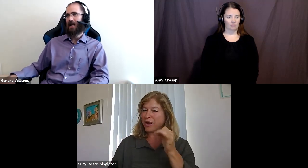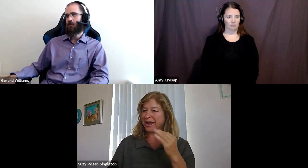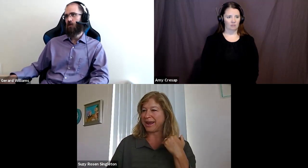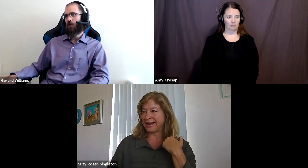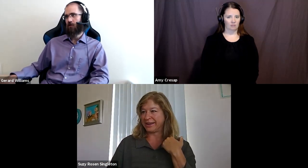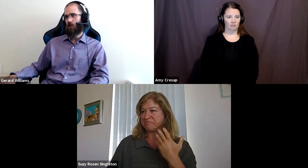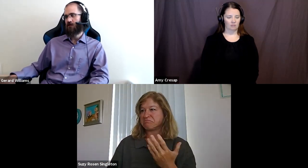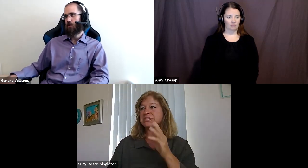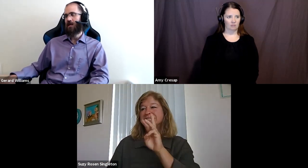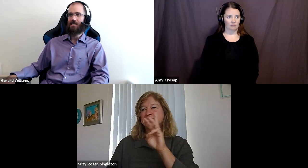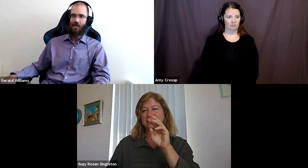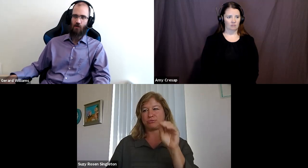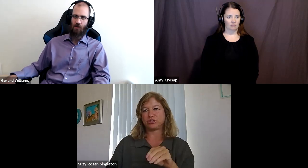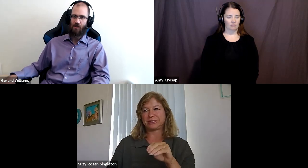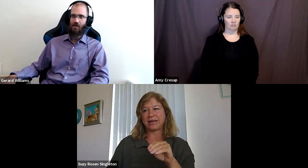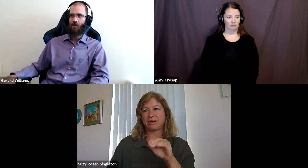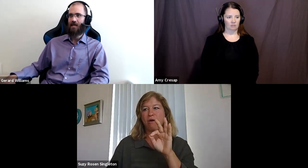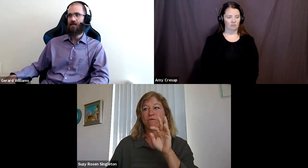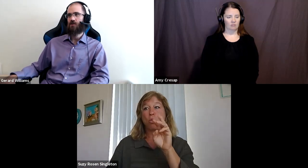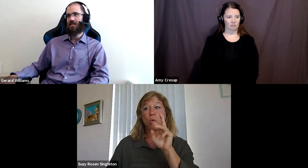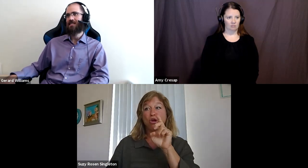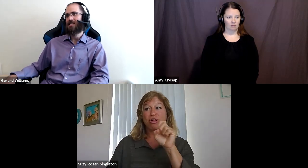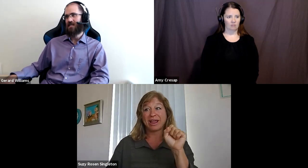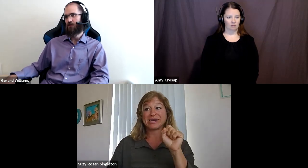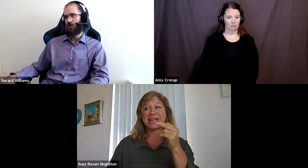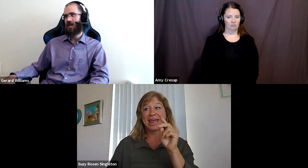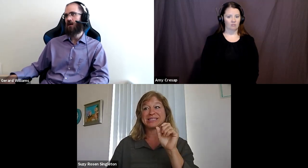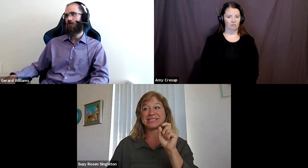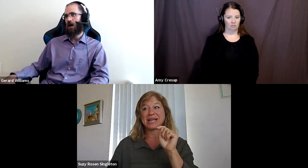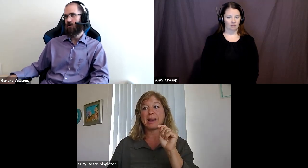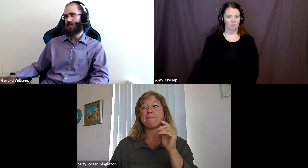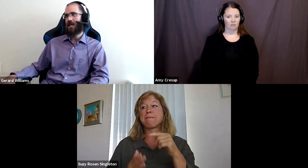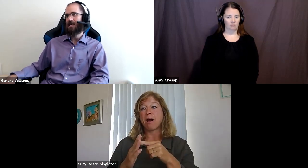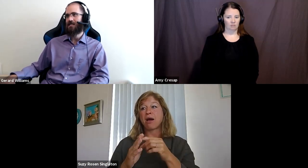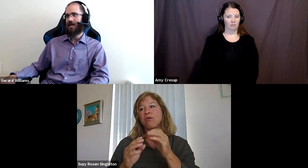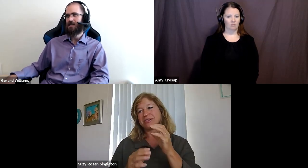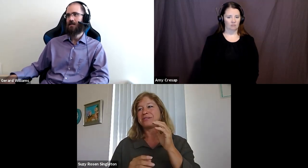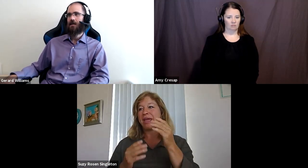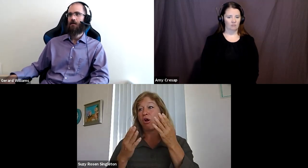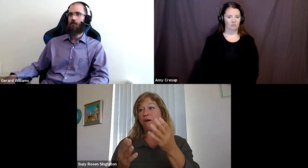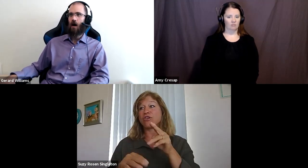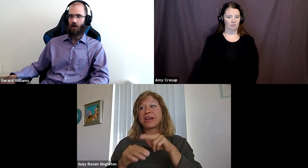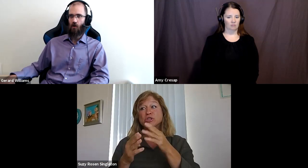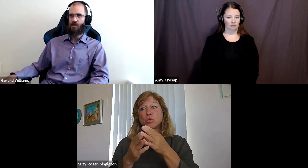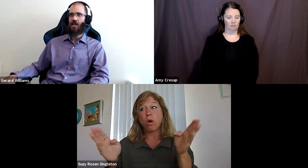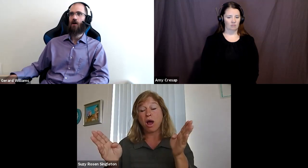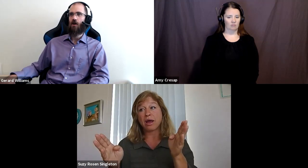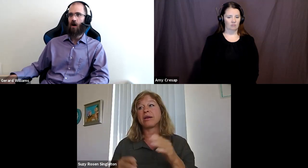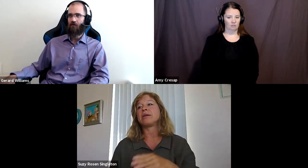April 3rd of 2019 which is the past, 66% of wireless handsets model, is that are offered